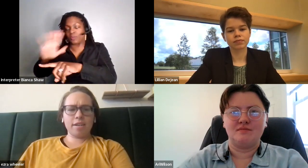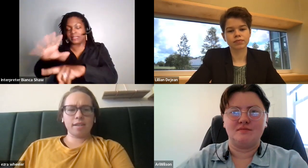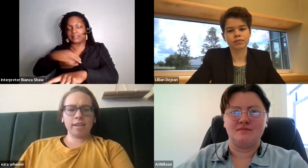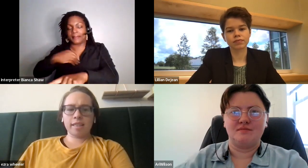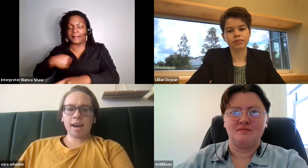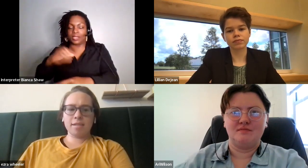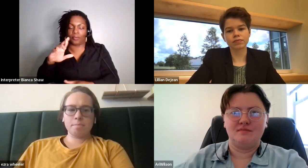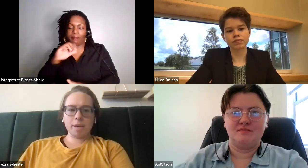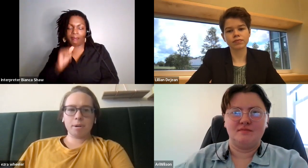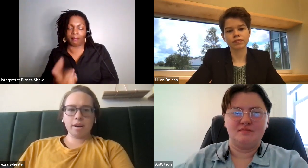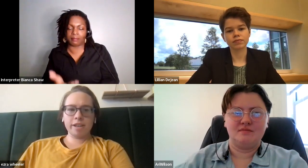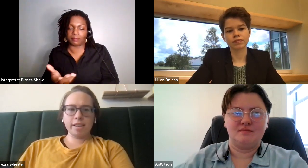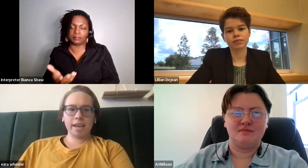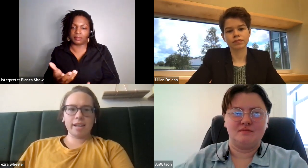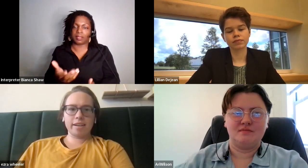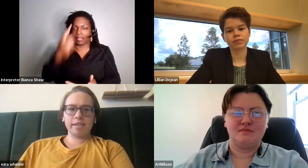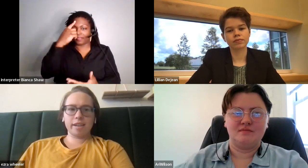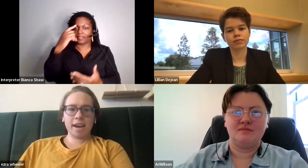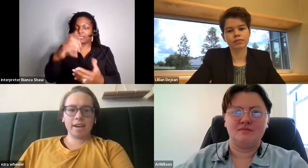And I also think that that has a big part of it.